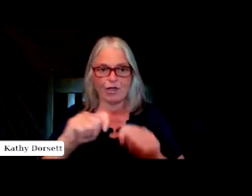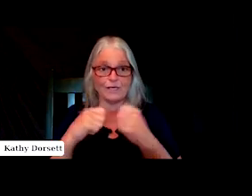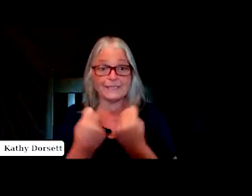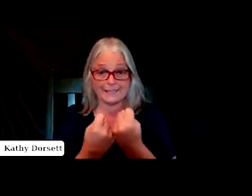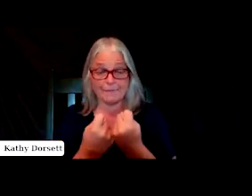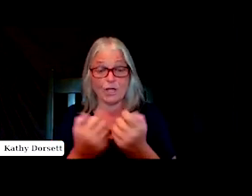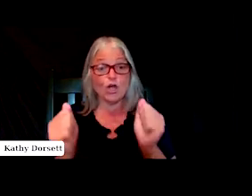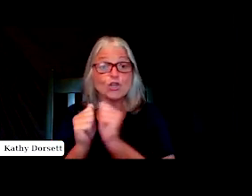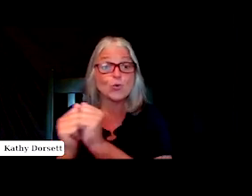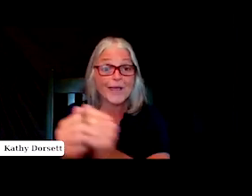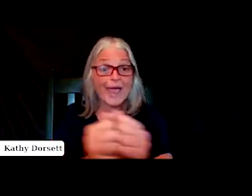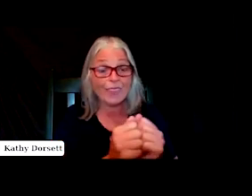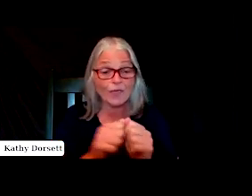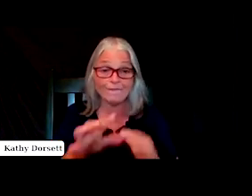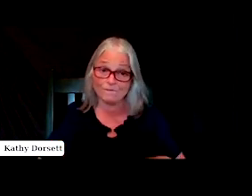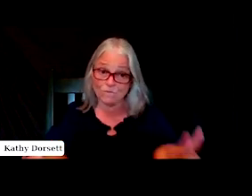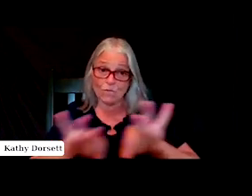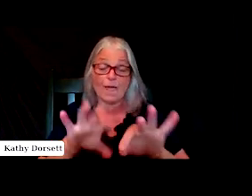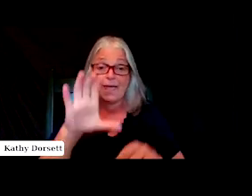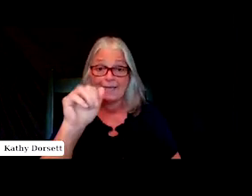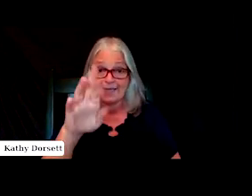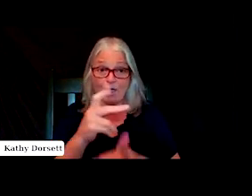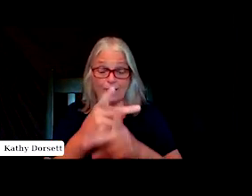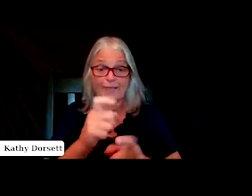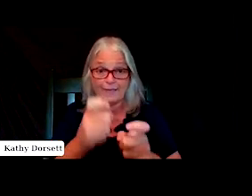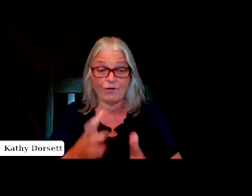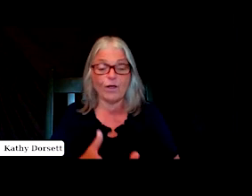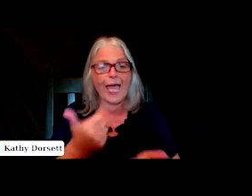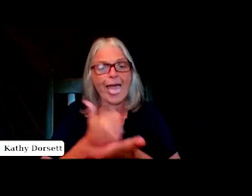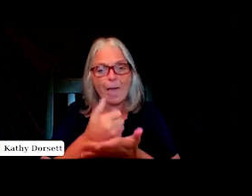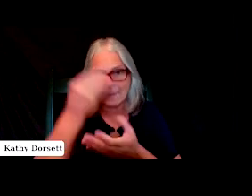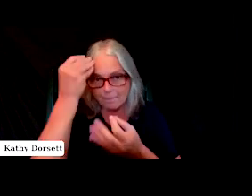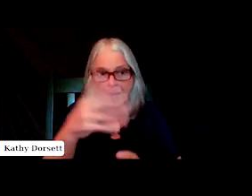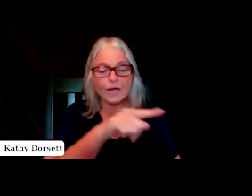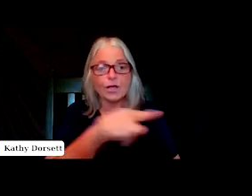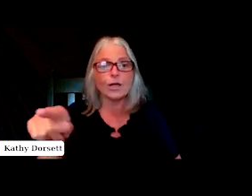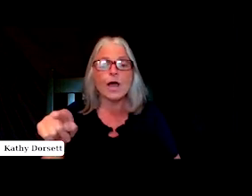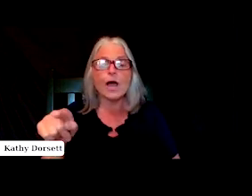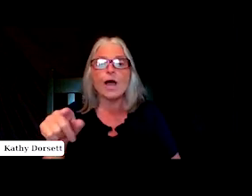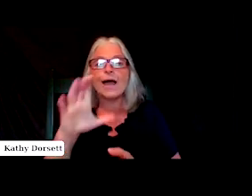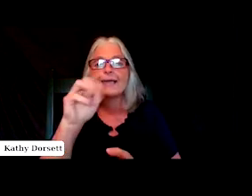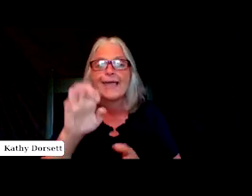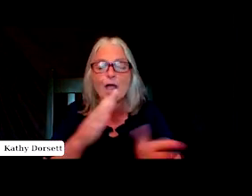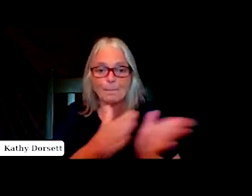Together these essential care givers can help informing, assess, care, planning, and assessment.